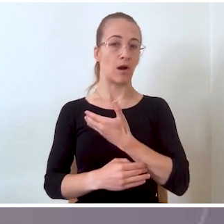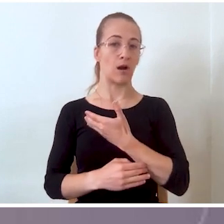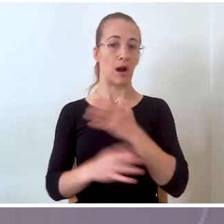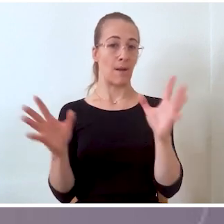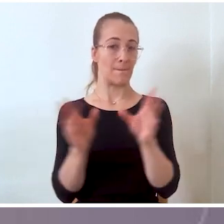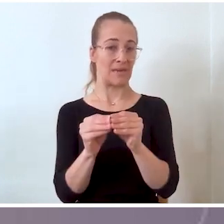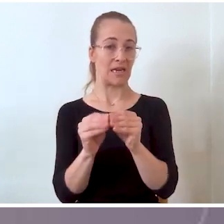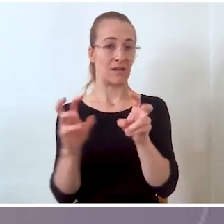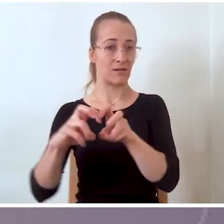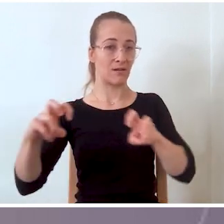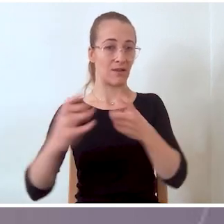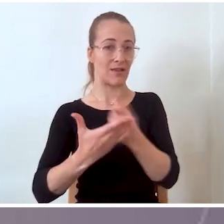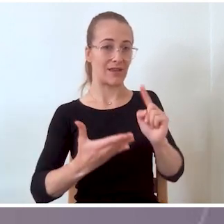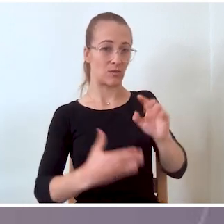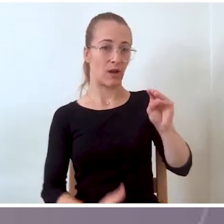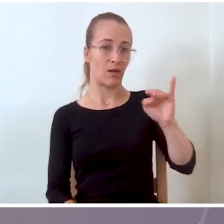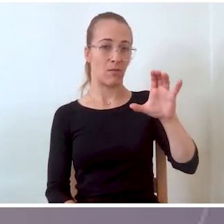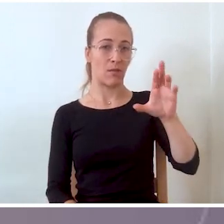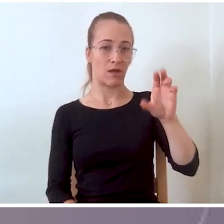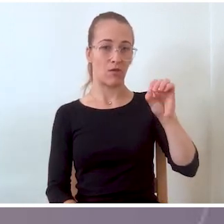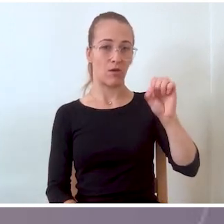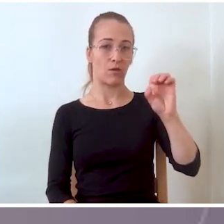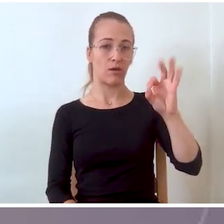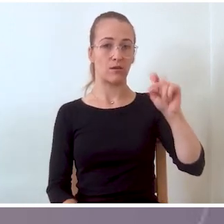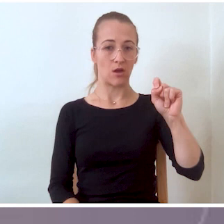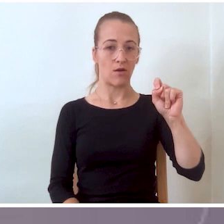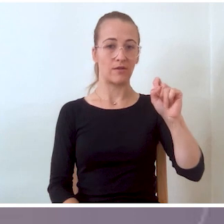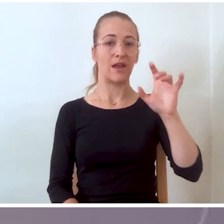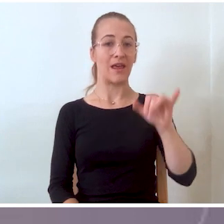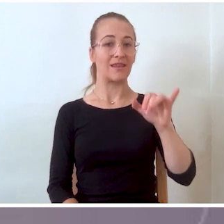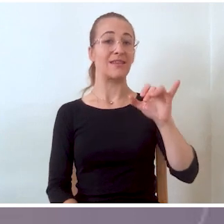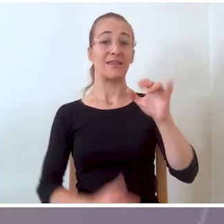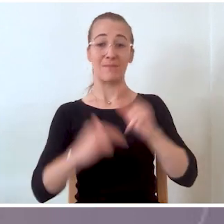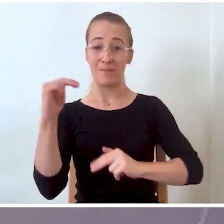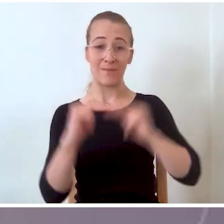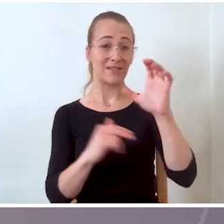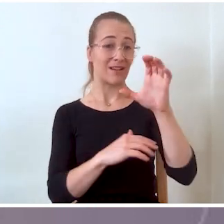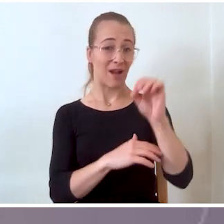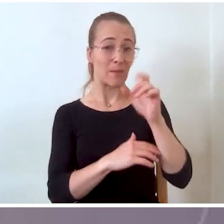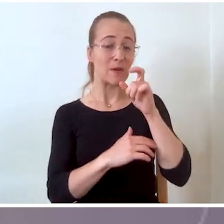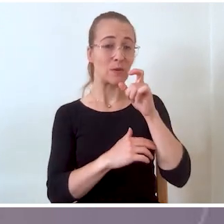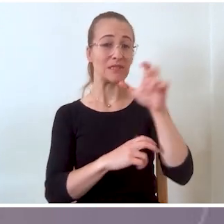in our meeting last week was Microsoft. Microsoft has built a company whose stock price